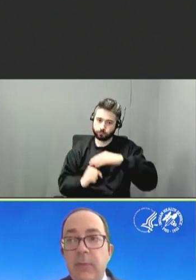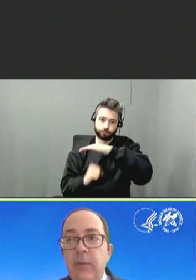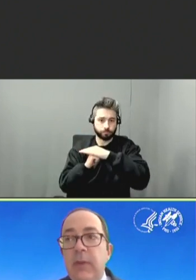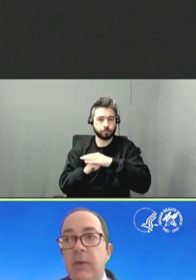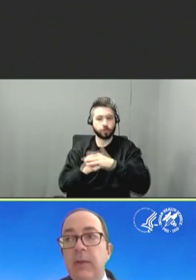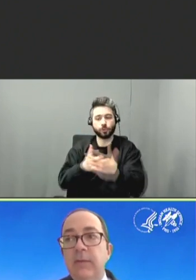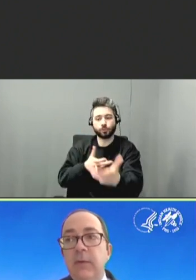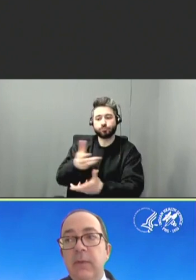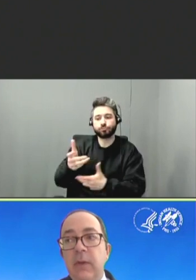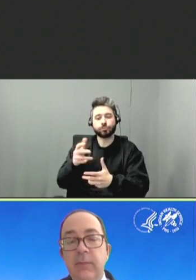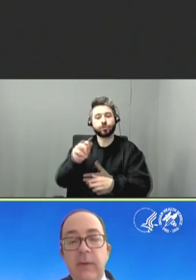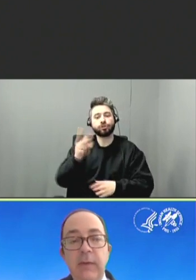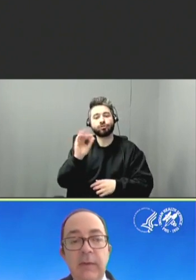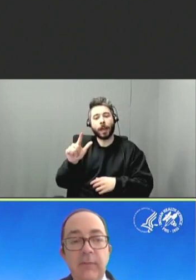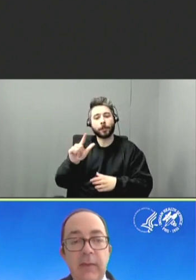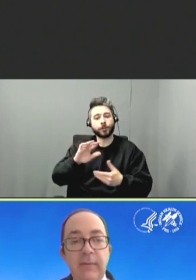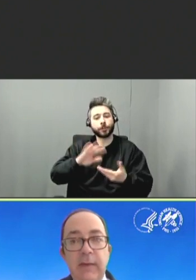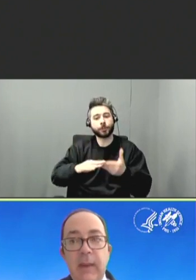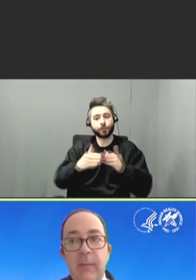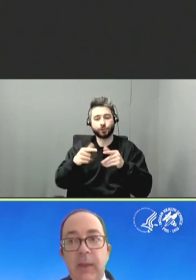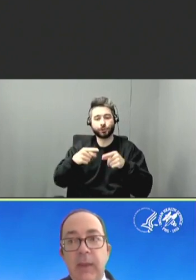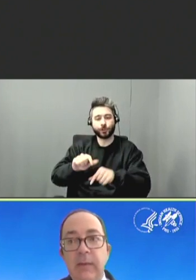communities during the COVID-19 vaccine campaign.